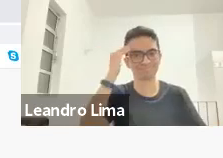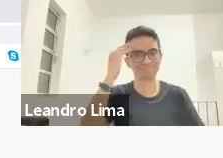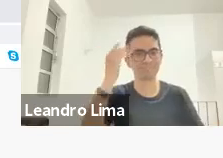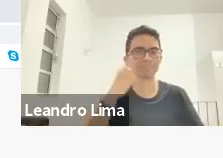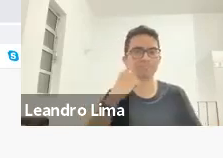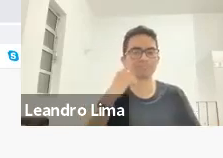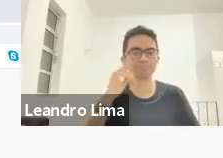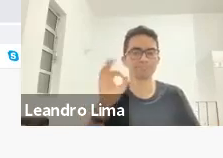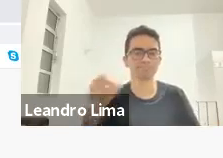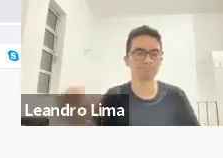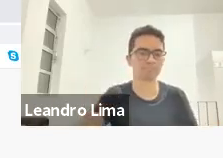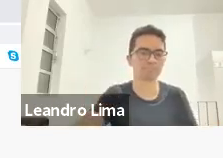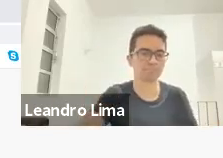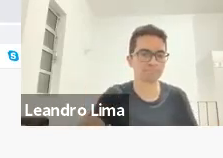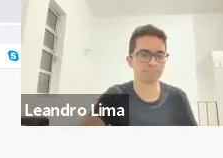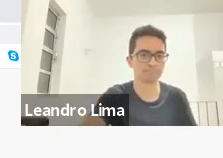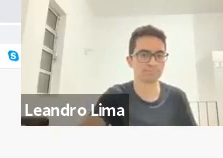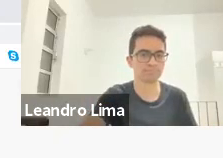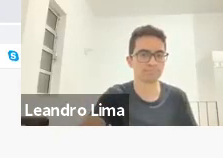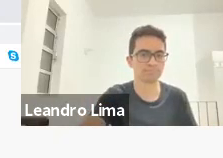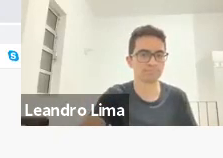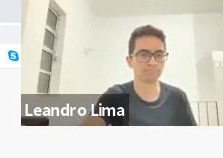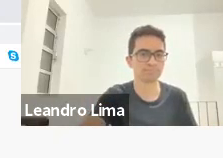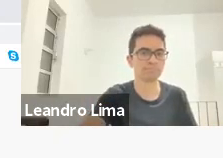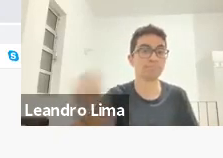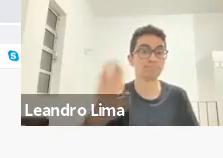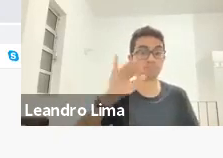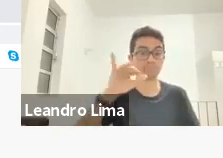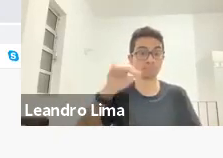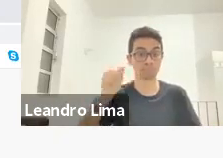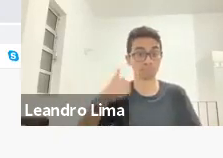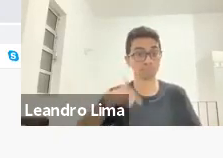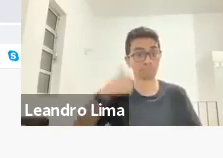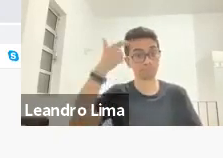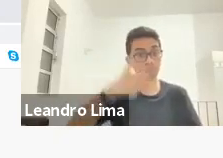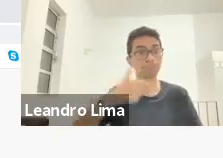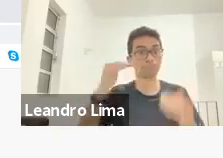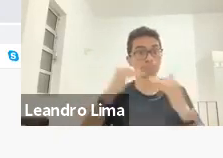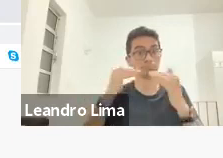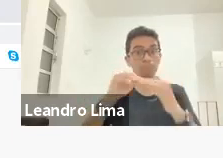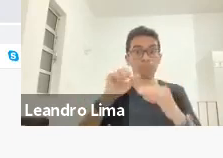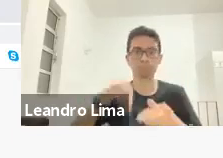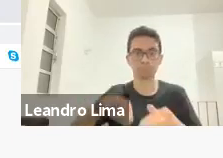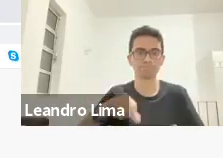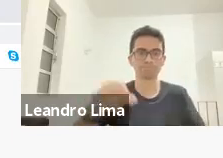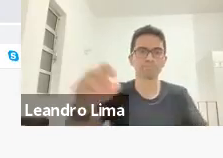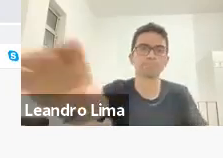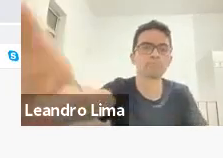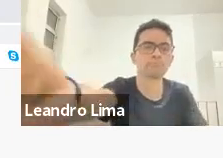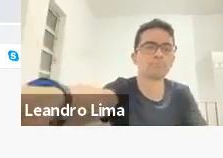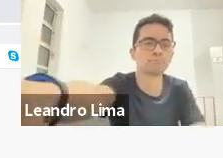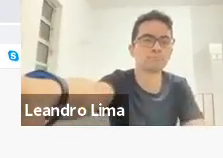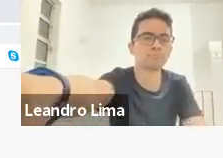completely with Bianca completely with Bianca. It's everything is political. You can. t have t have it, the police have it, the political. itical